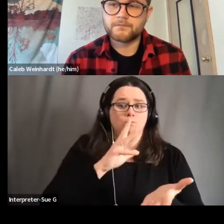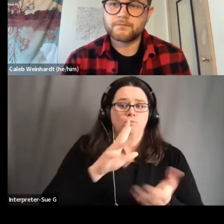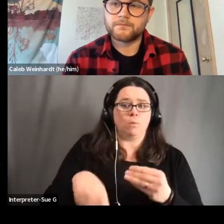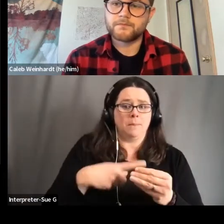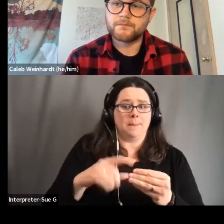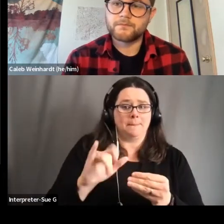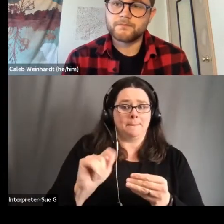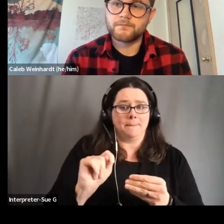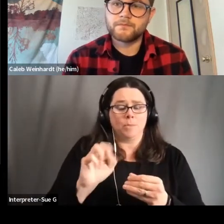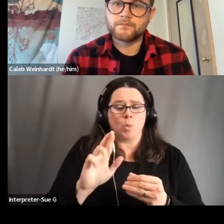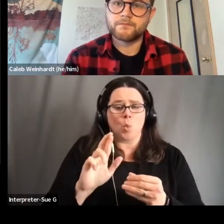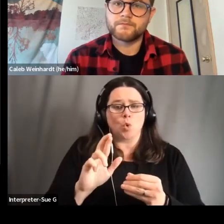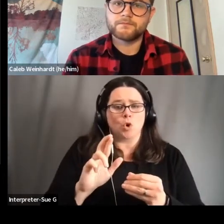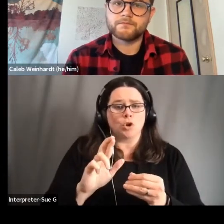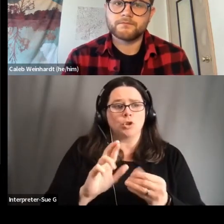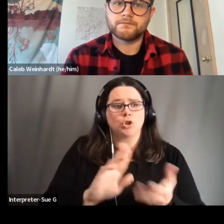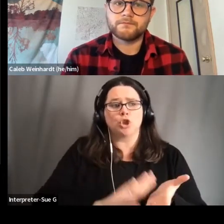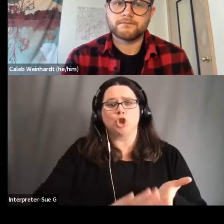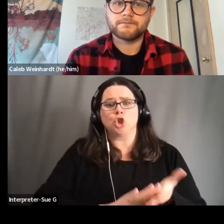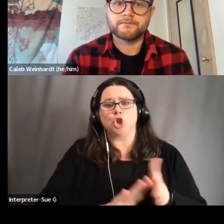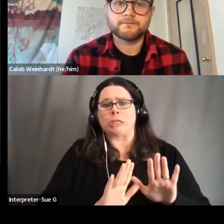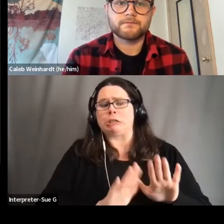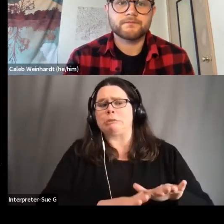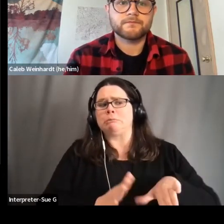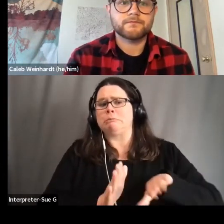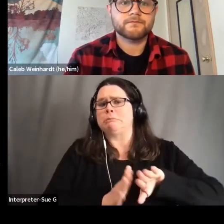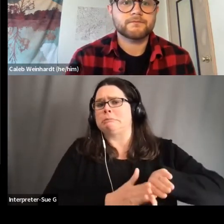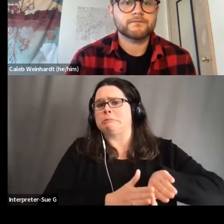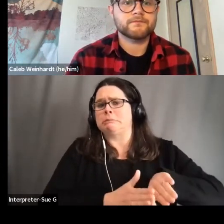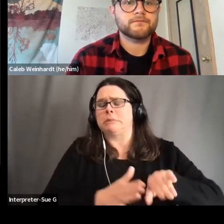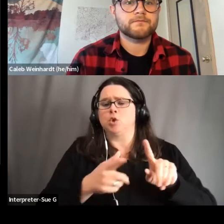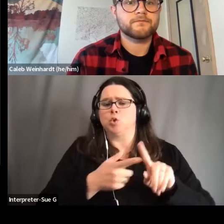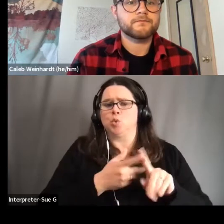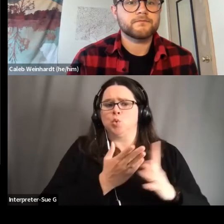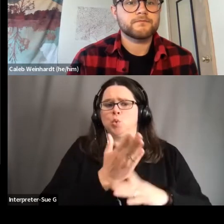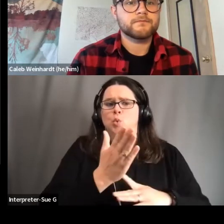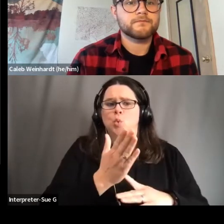or discouraging things through adolescence will kind of negate their trans identity